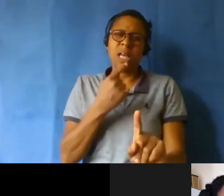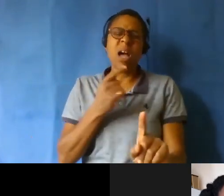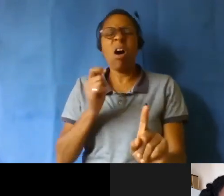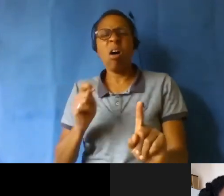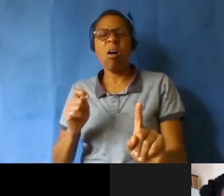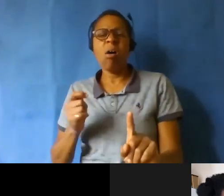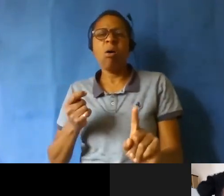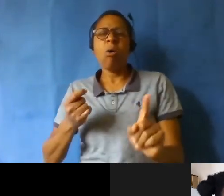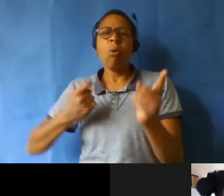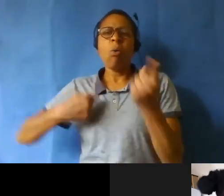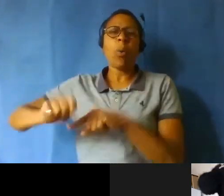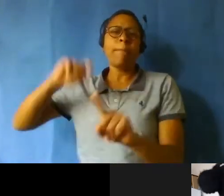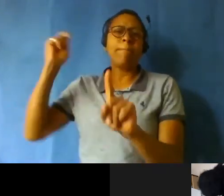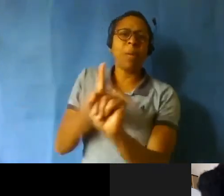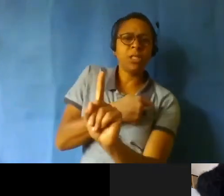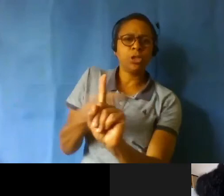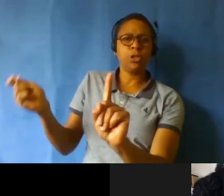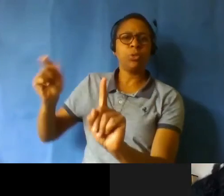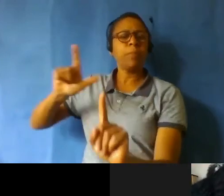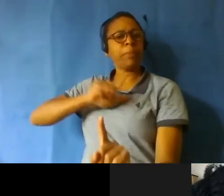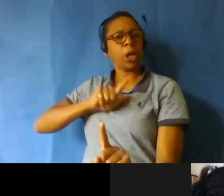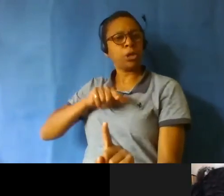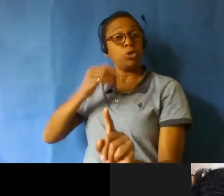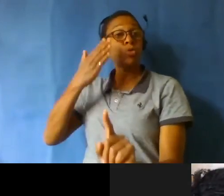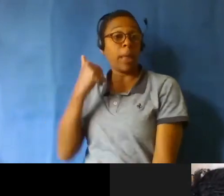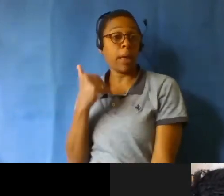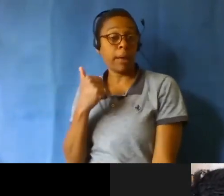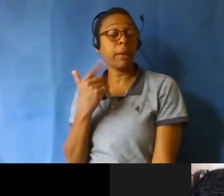reason that we are punished, yea and the reason we are punished might be because